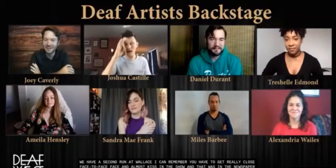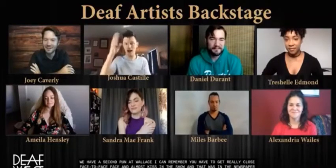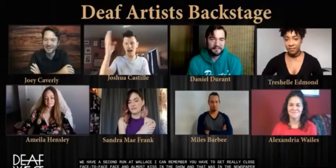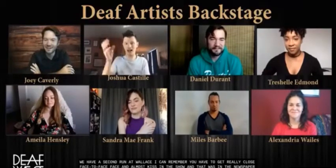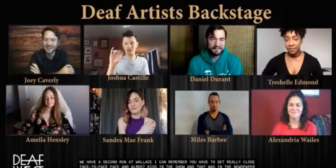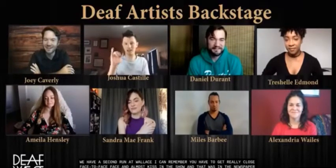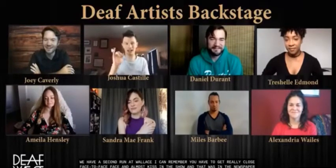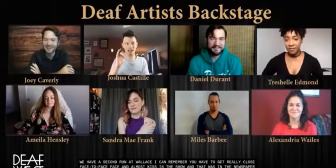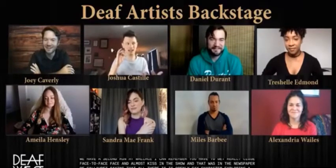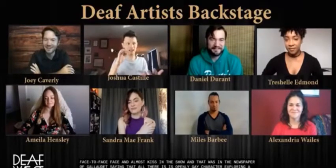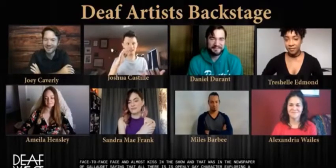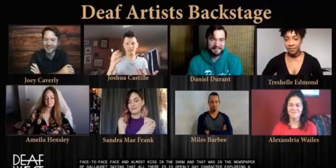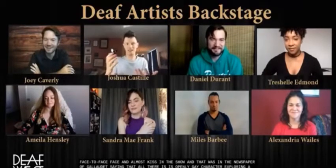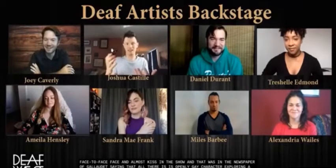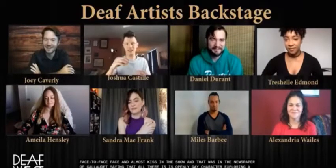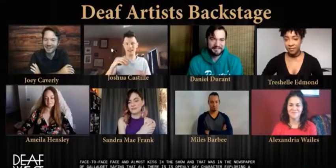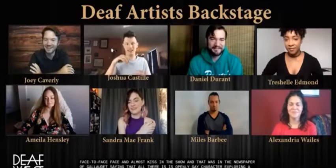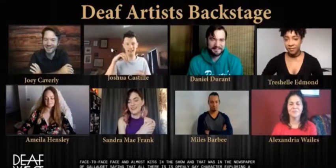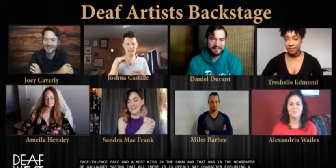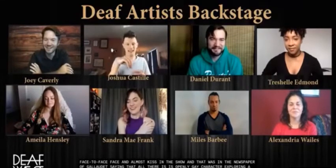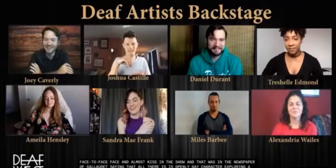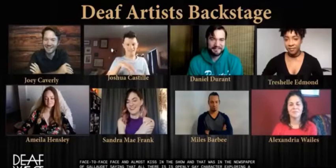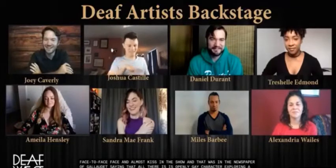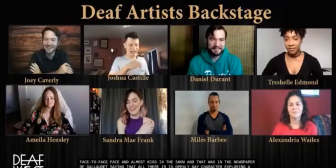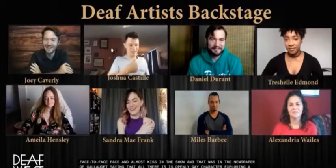Openly gay singer. Came and said hello to me.